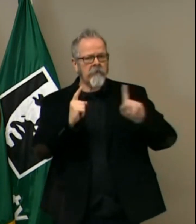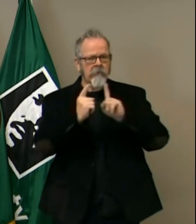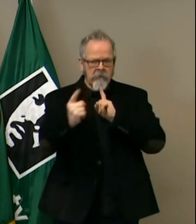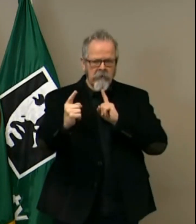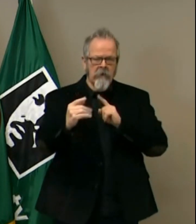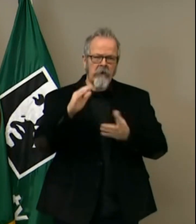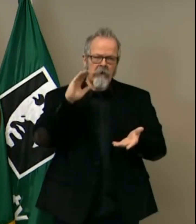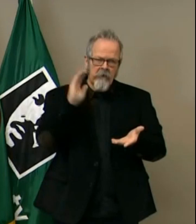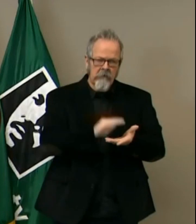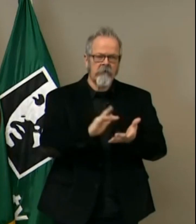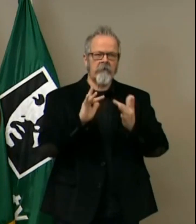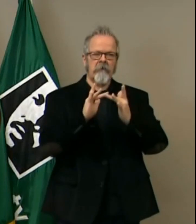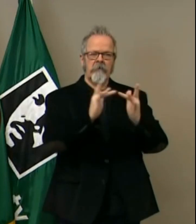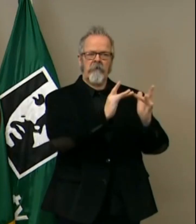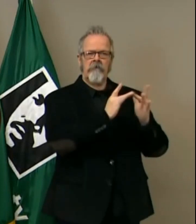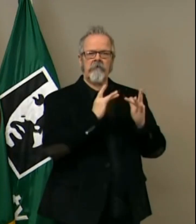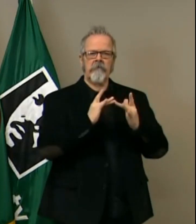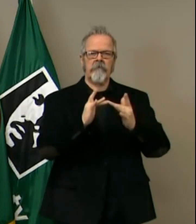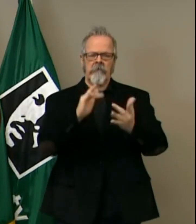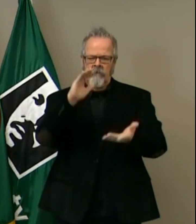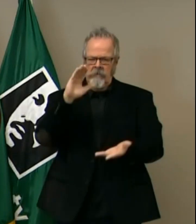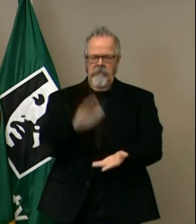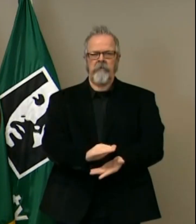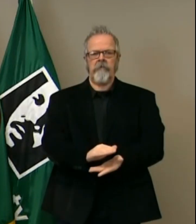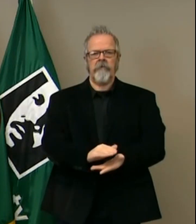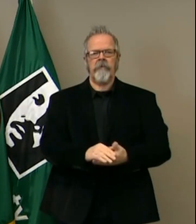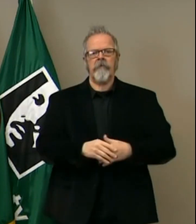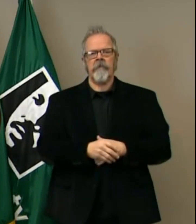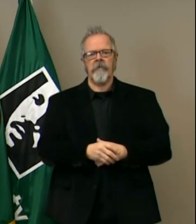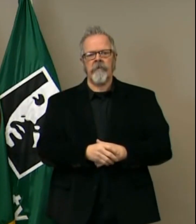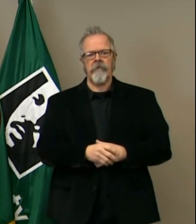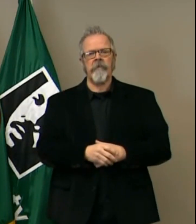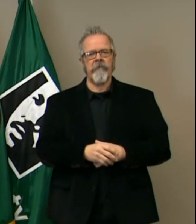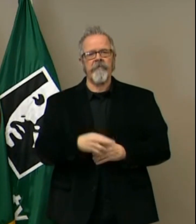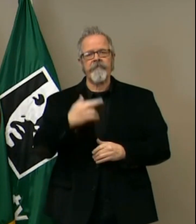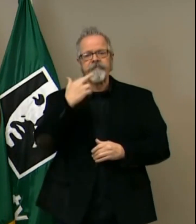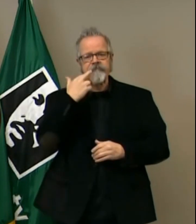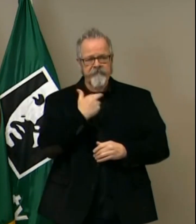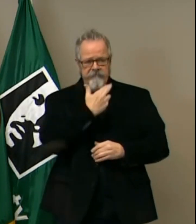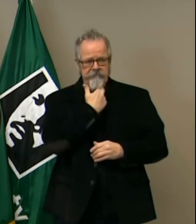will still be allowed to provide takeout service and delivery services but no